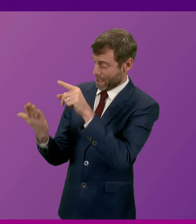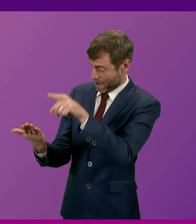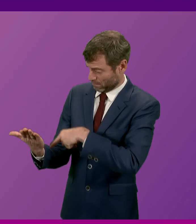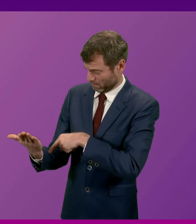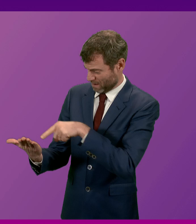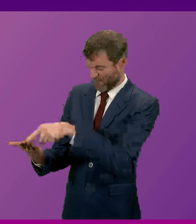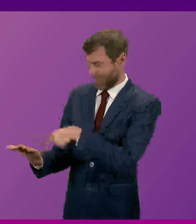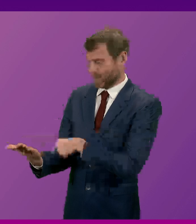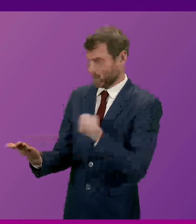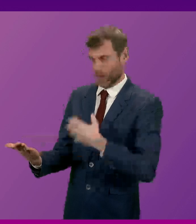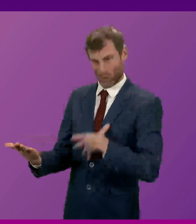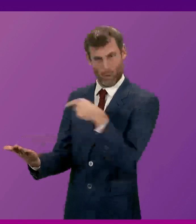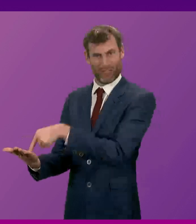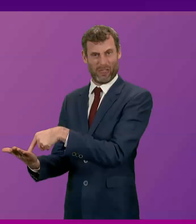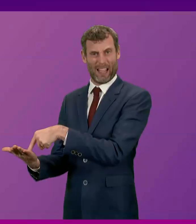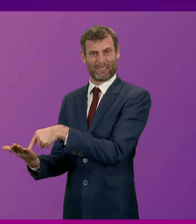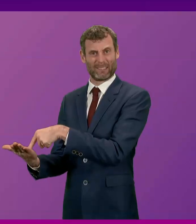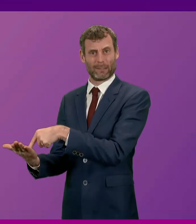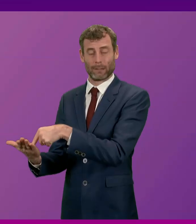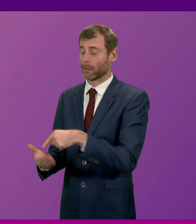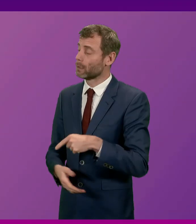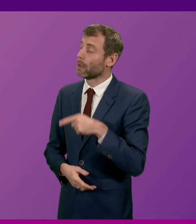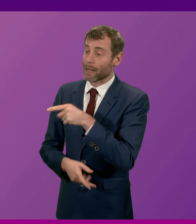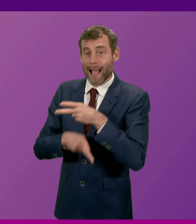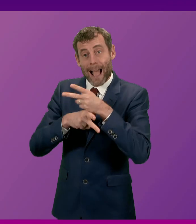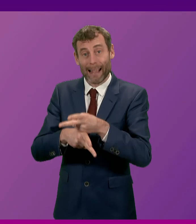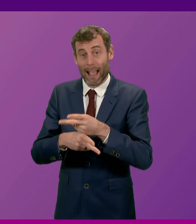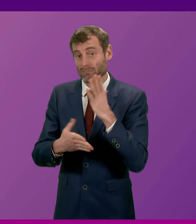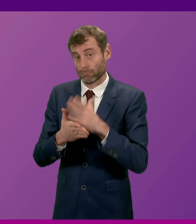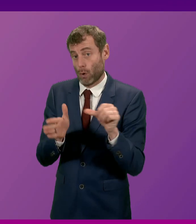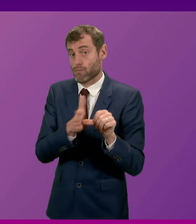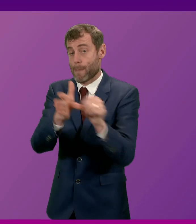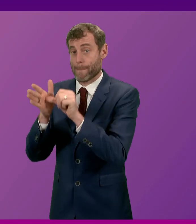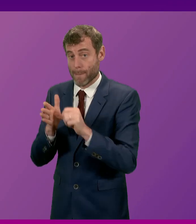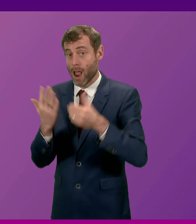Our care system is fundamentally broken. More than 9,000 Scots are waiting for an